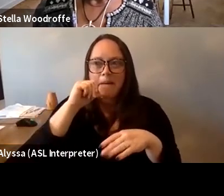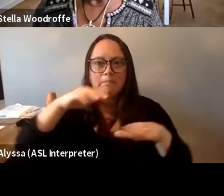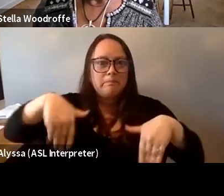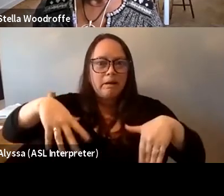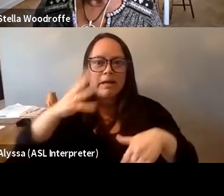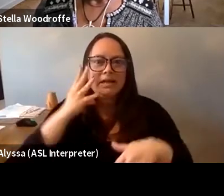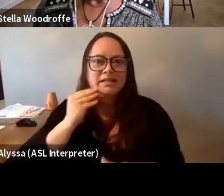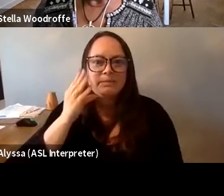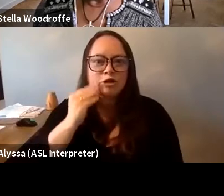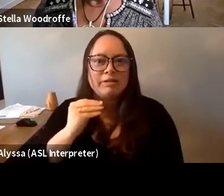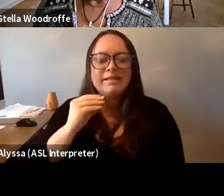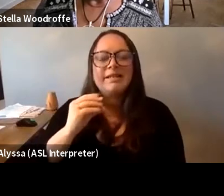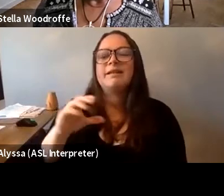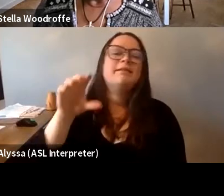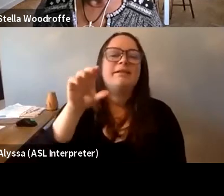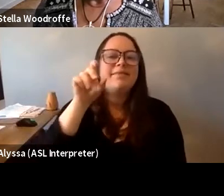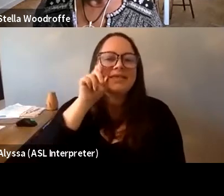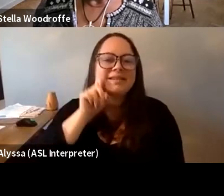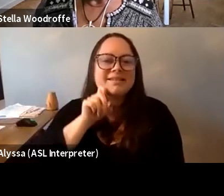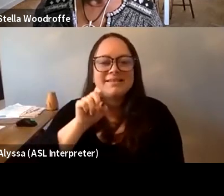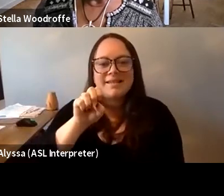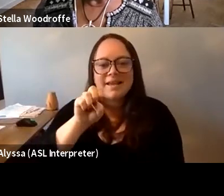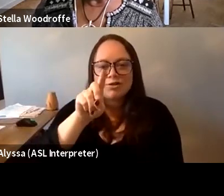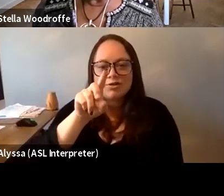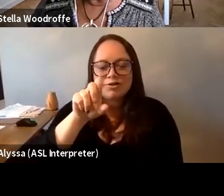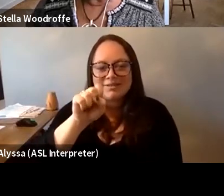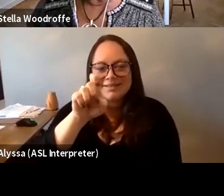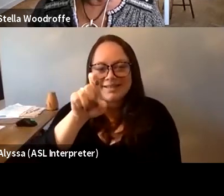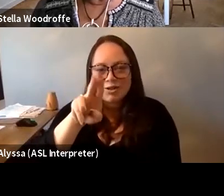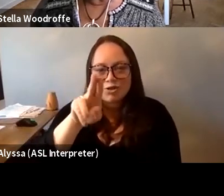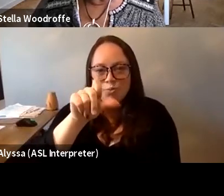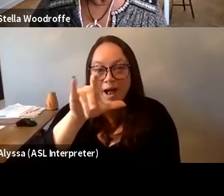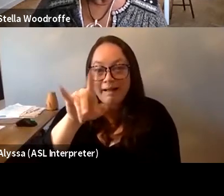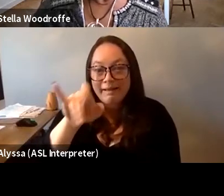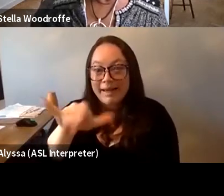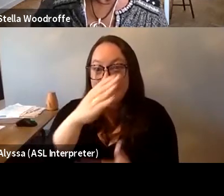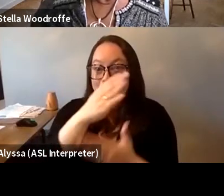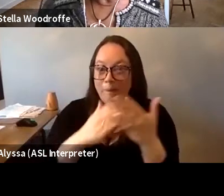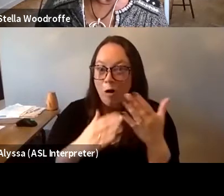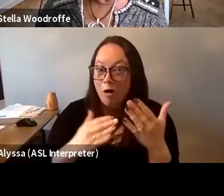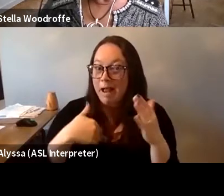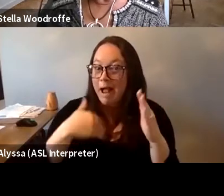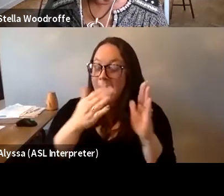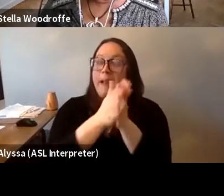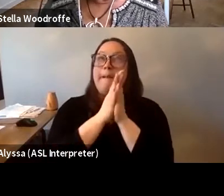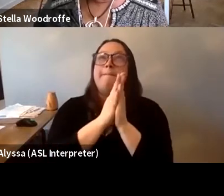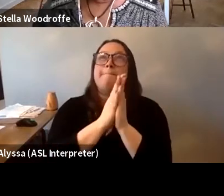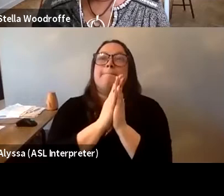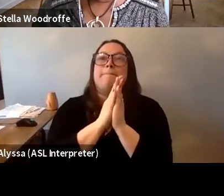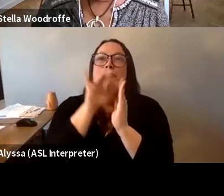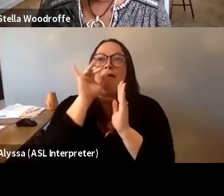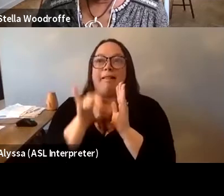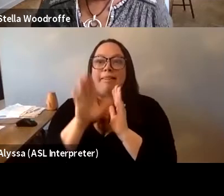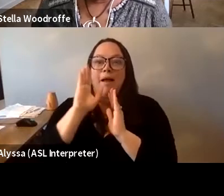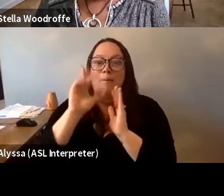I'm going to pray that that stays off for a long time, it's coming, it's coming